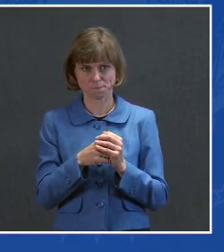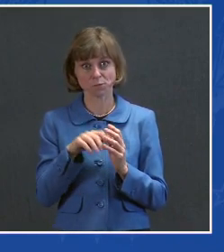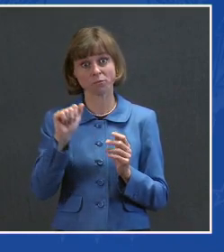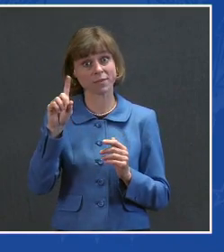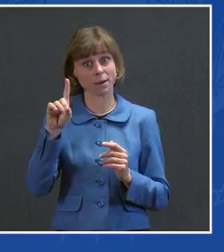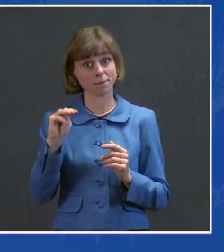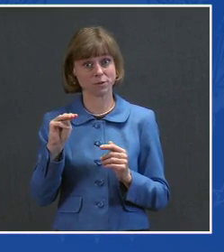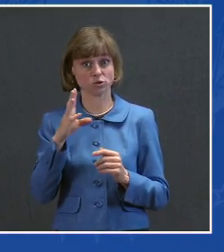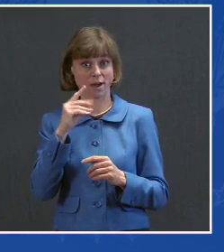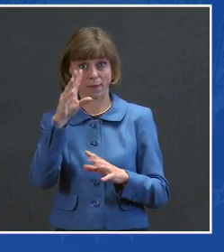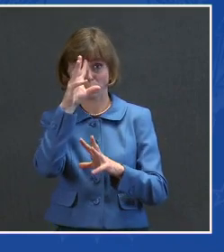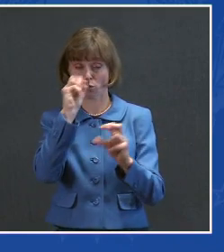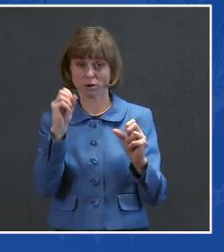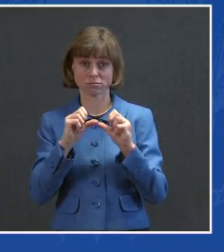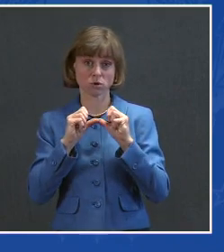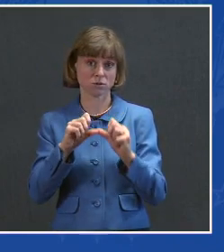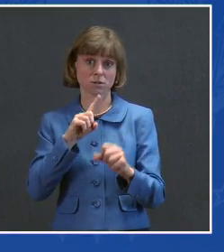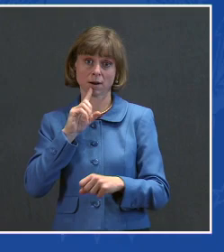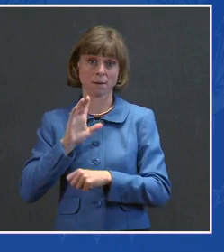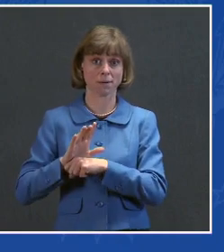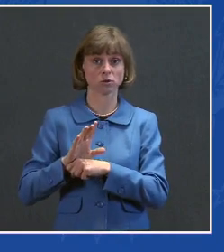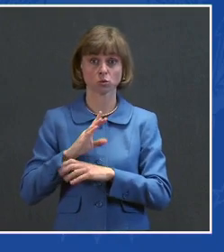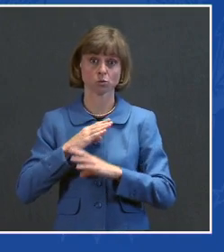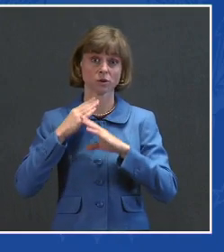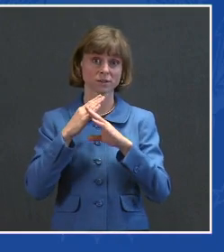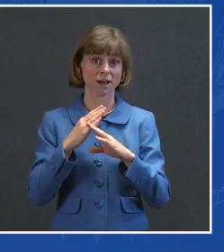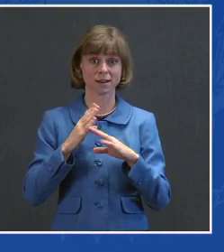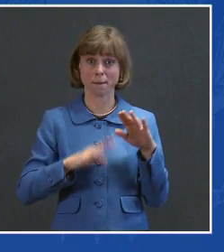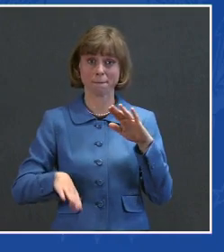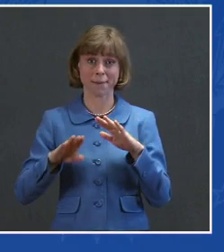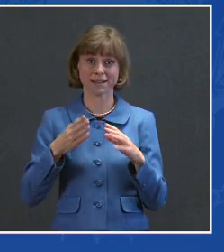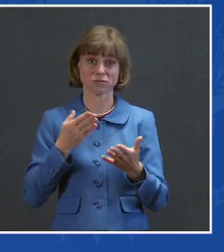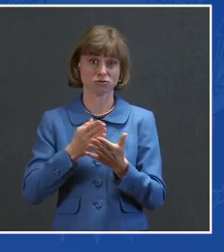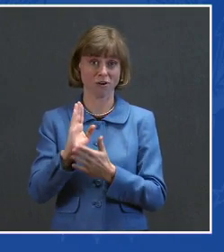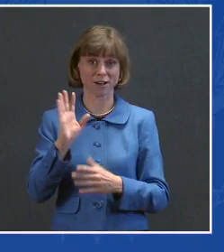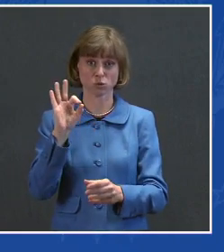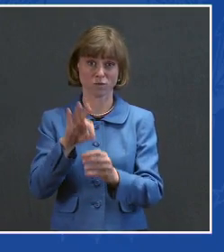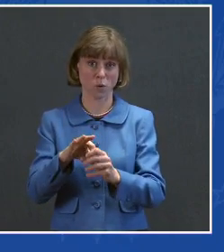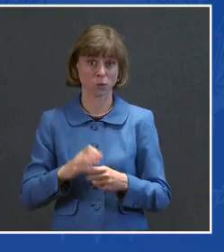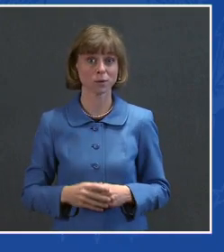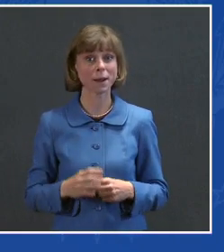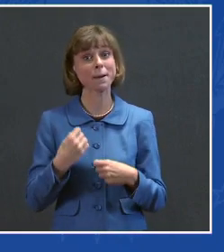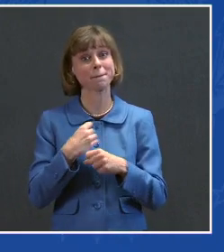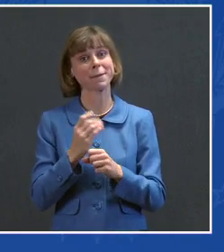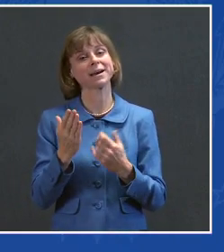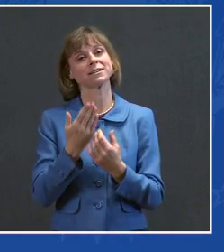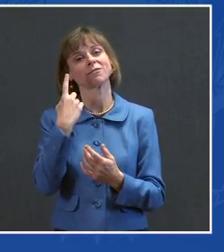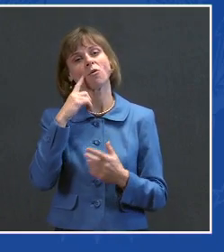committed to protecting the fundamental right to vote and making it easy for all eligible Americans to vote.